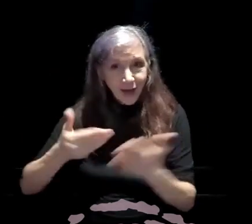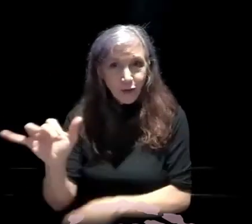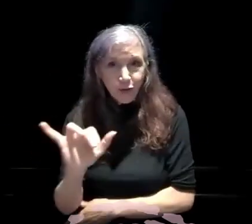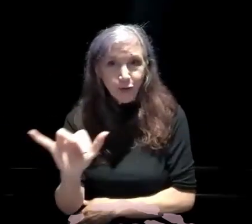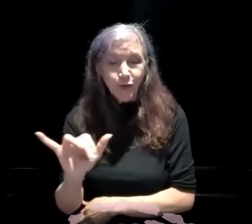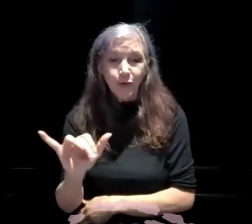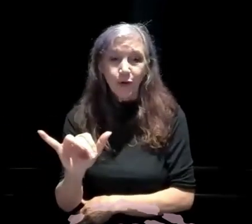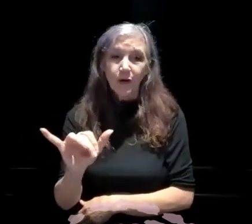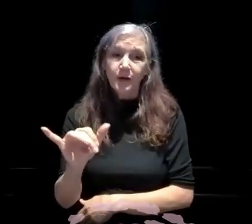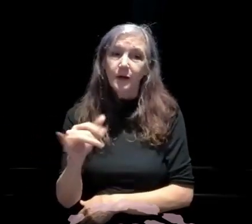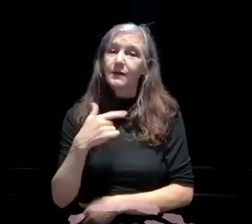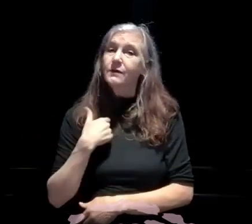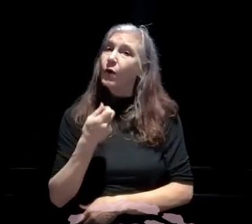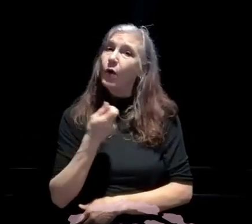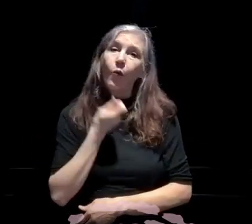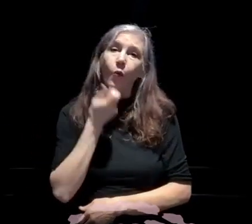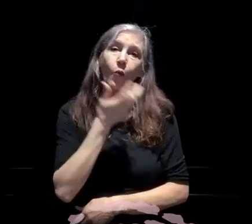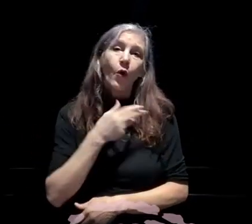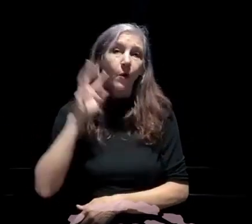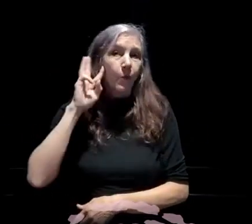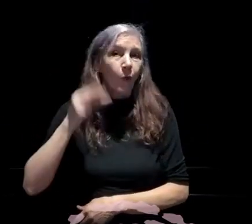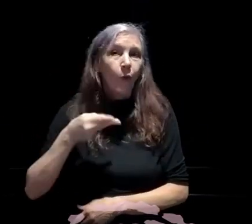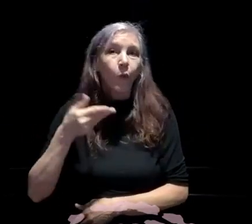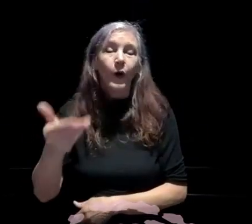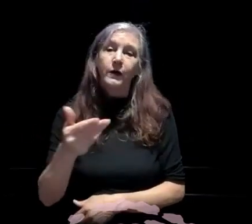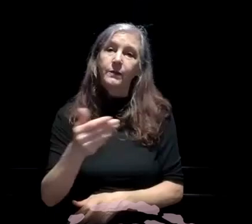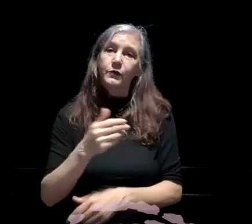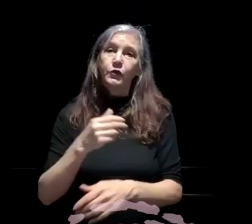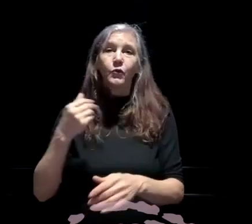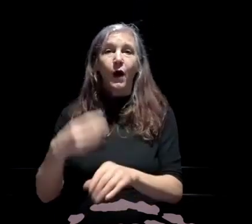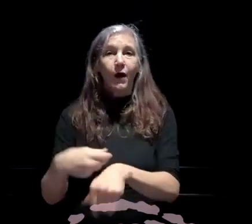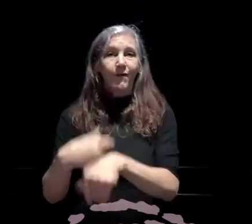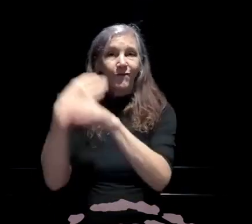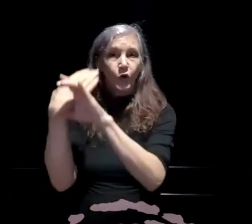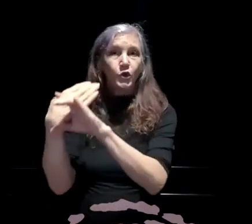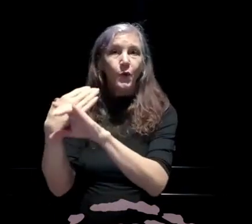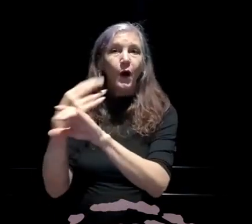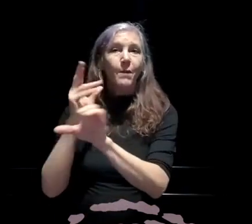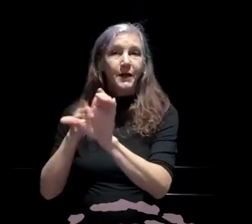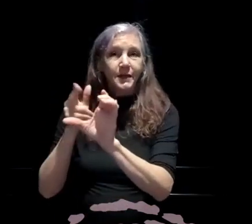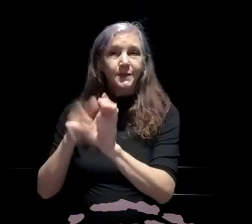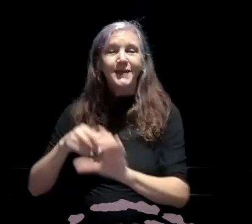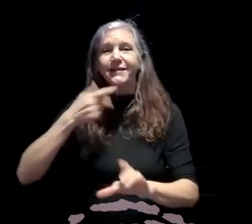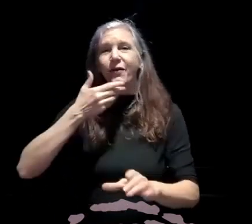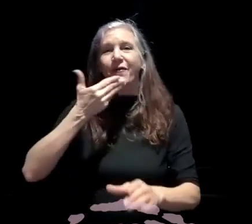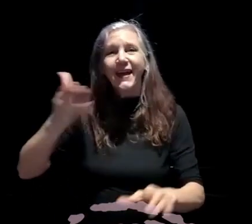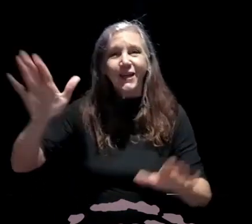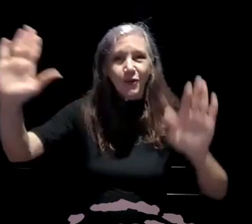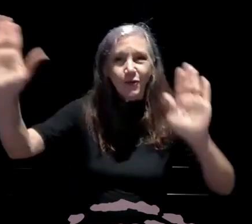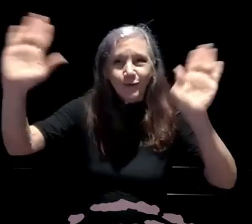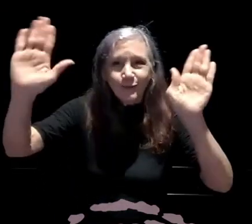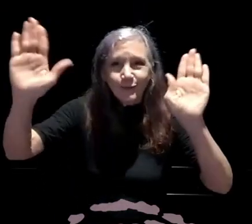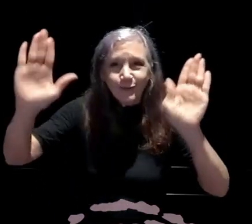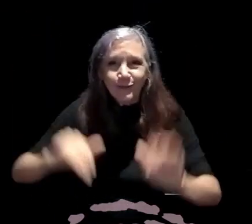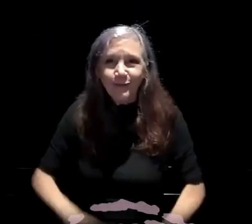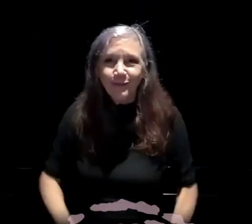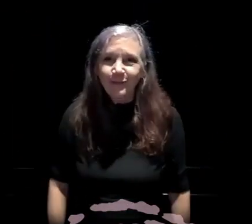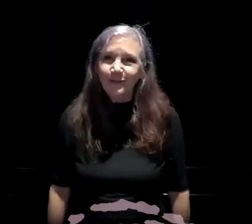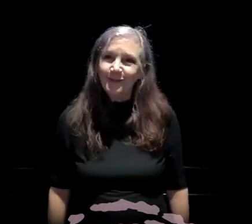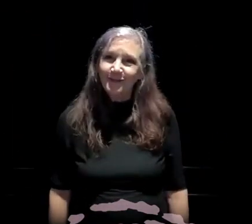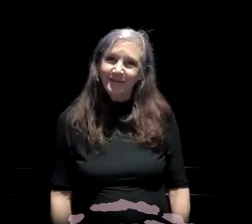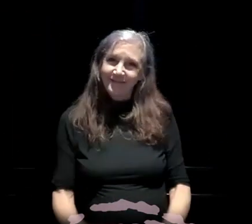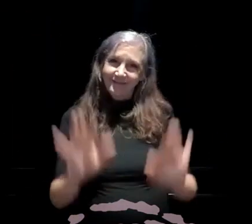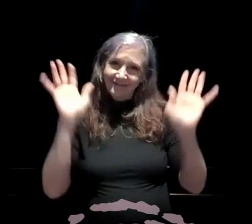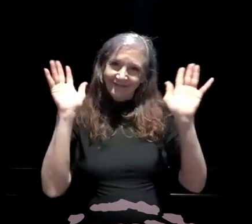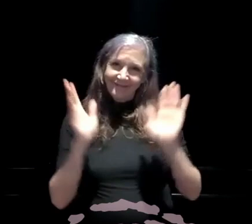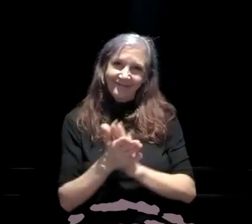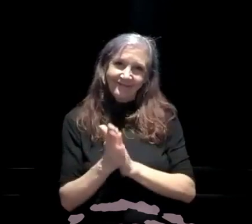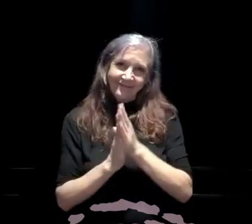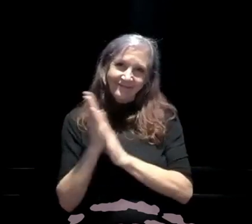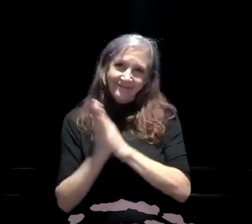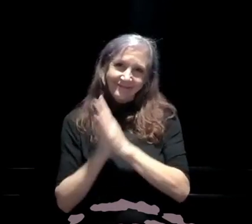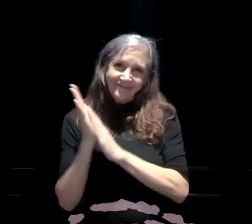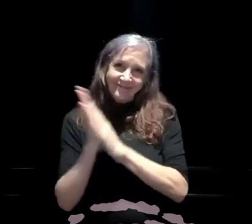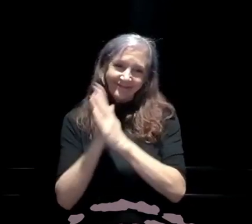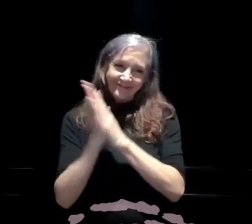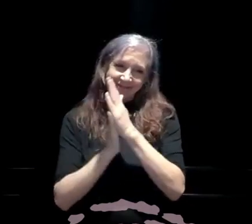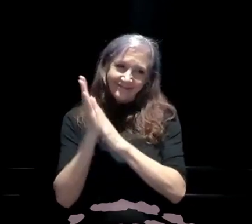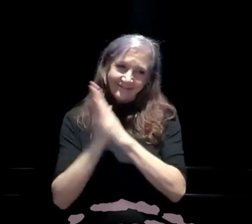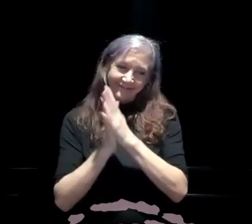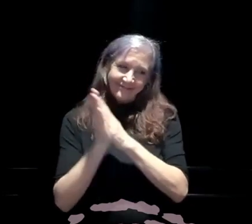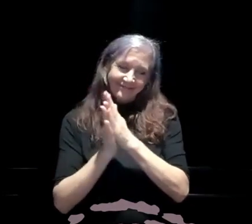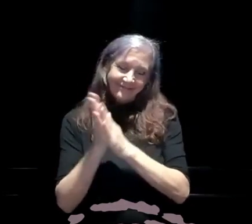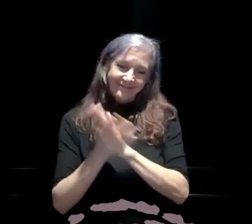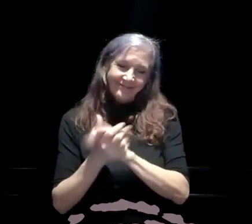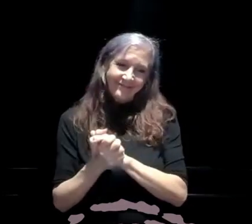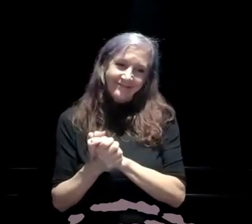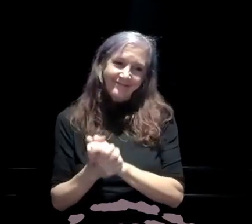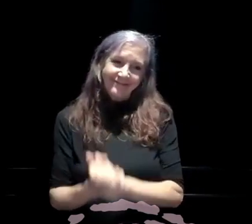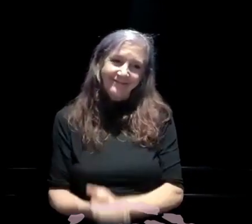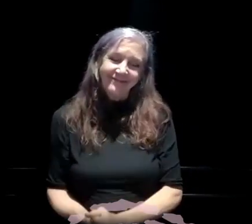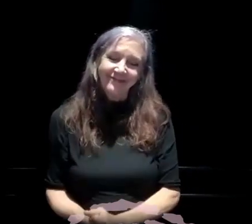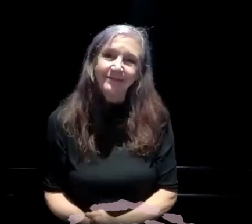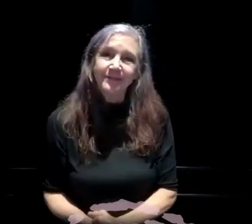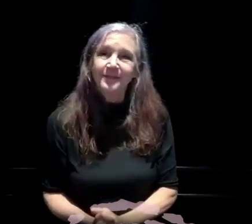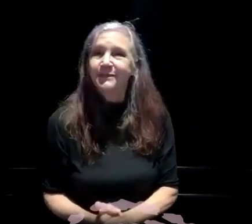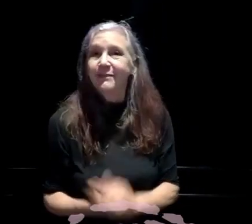And we would like to extend a warm welcome to our virtual participants. So thank you for joining us as well.